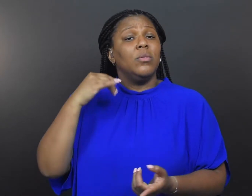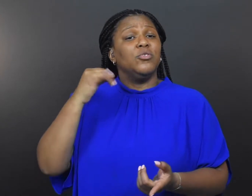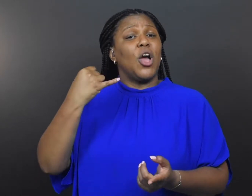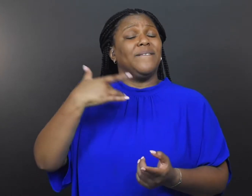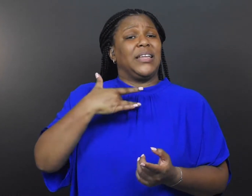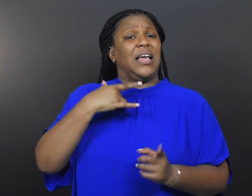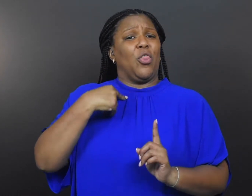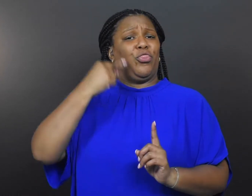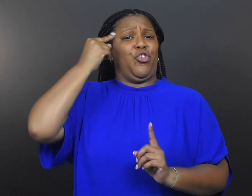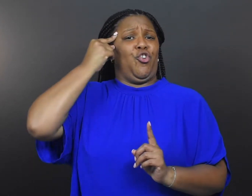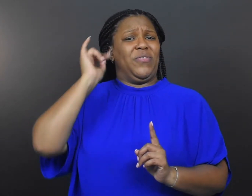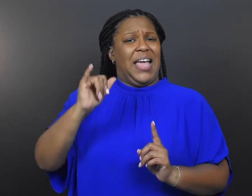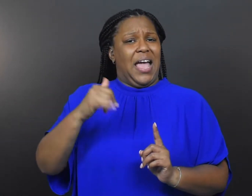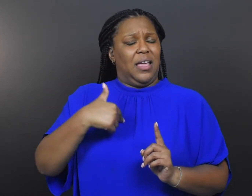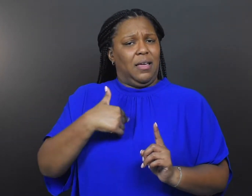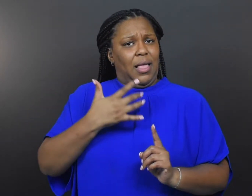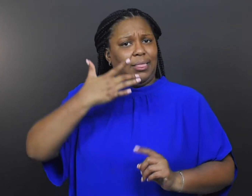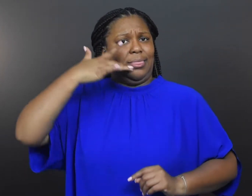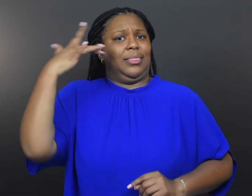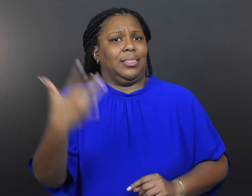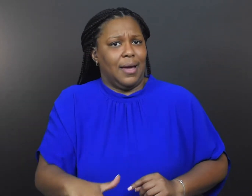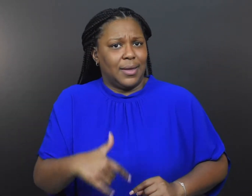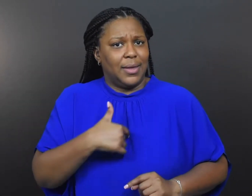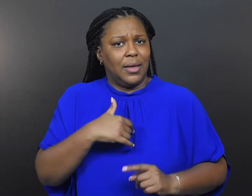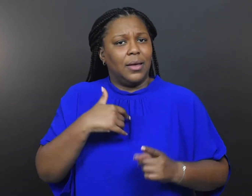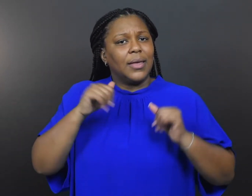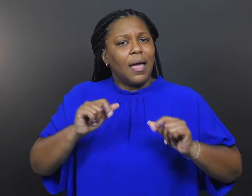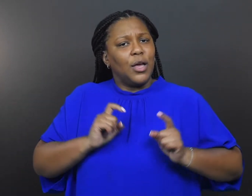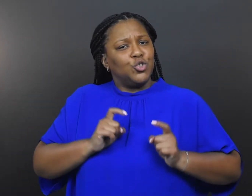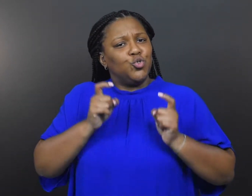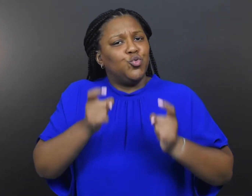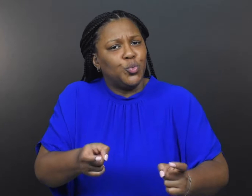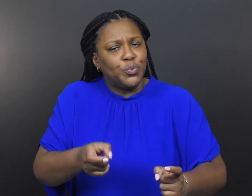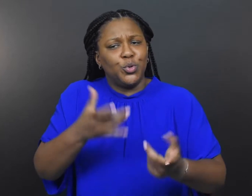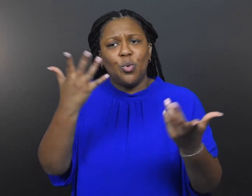“I thought about how lucky I was to contribute to the outbreak response.